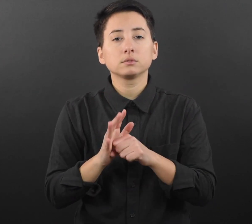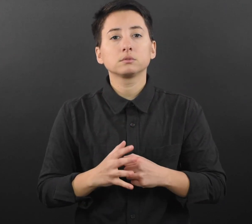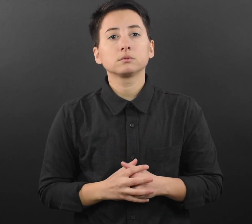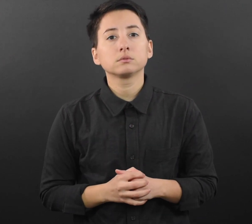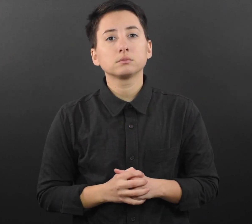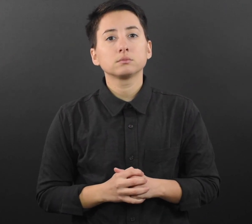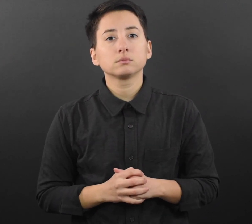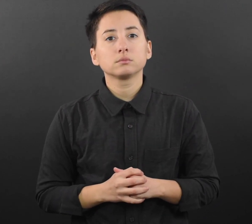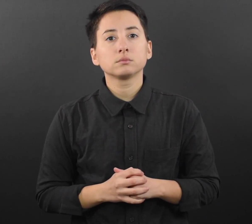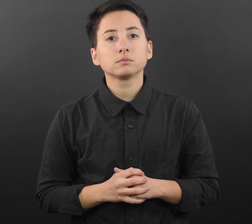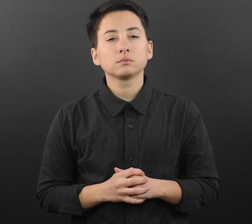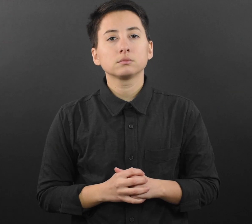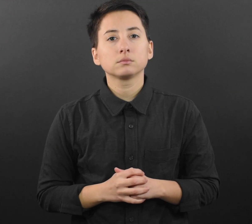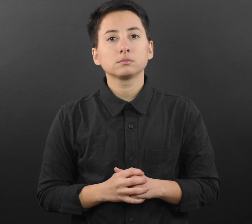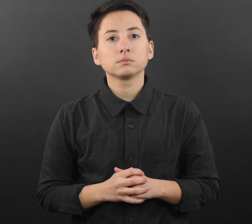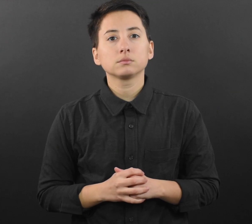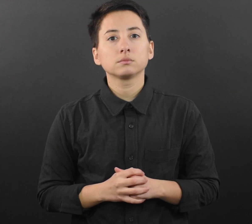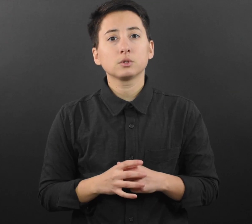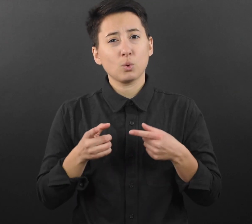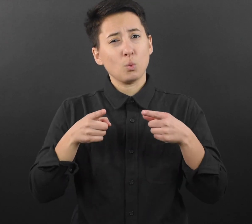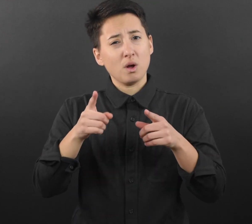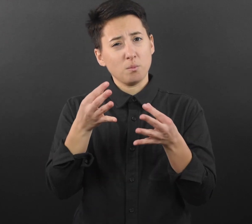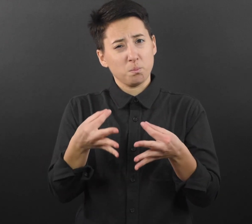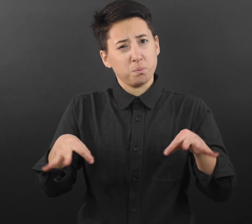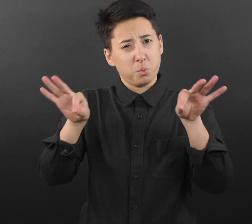While it is important to stay aware of the situation,